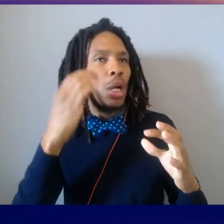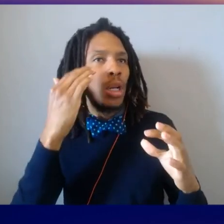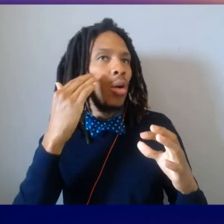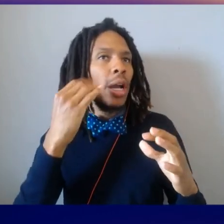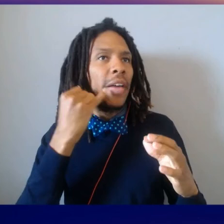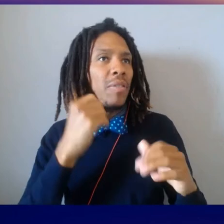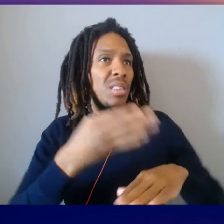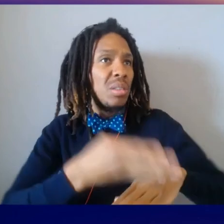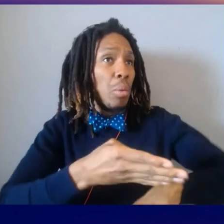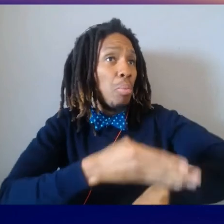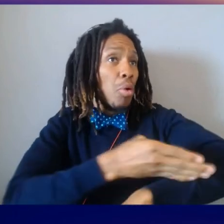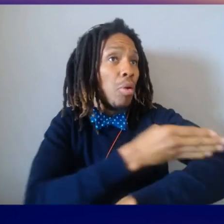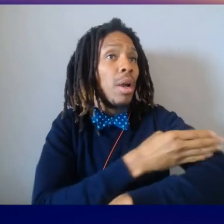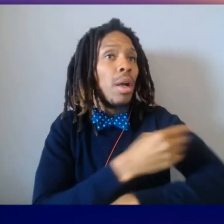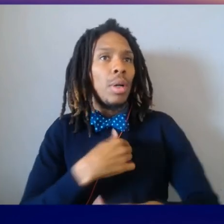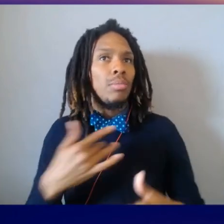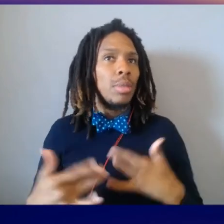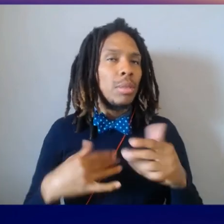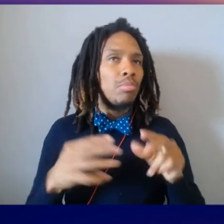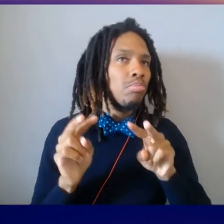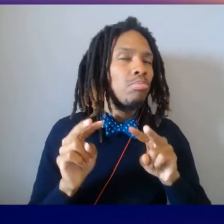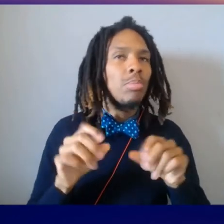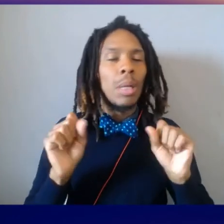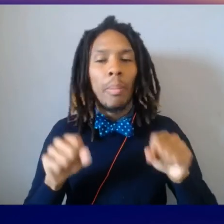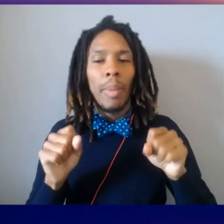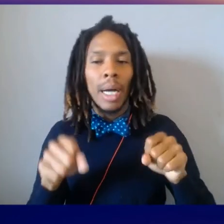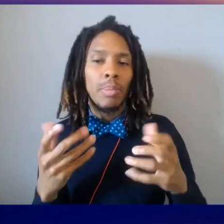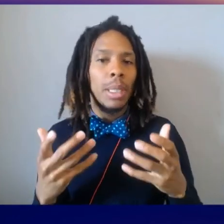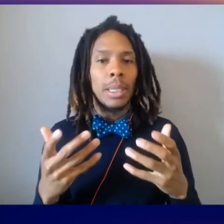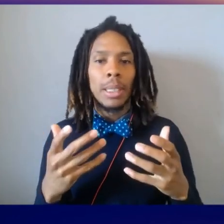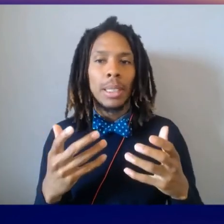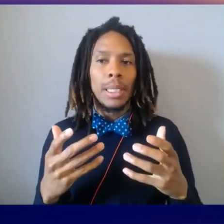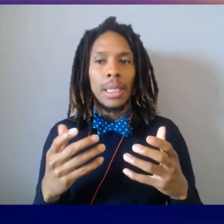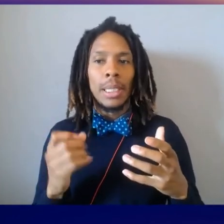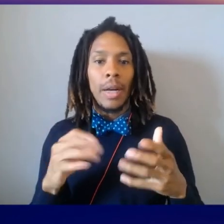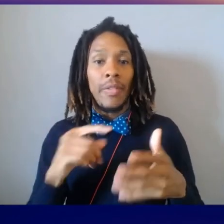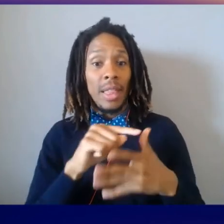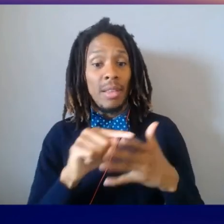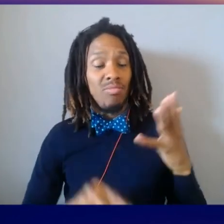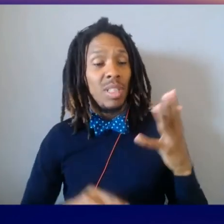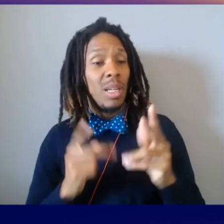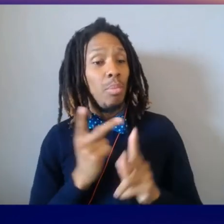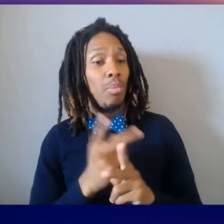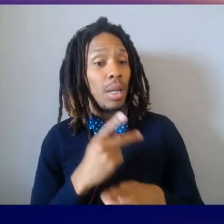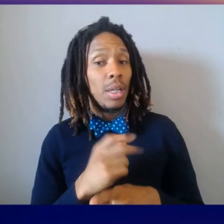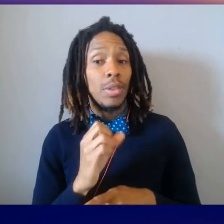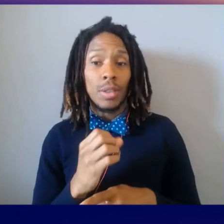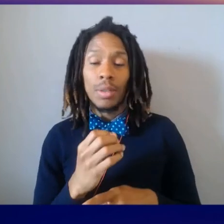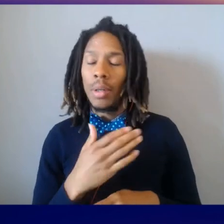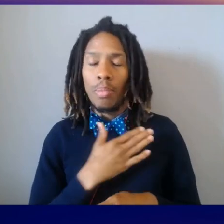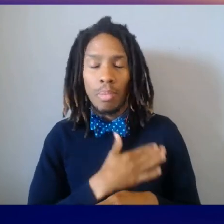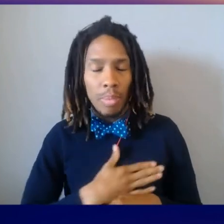We are very excited about the possibilities of this product. So yeah, please do try it, turn it on.